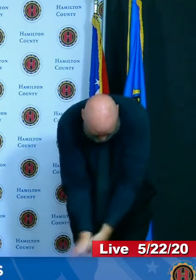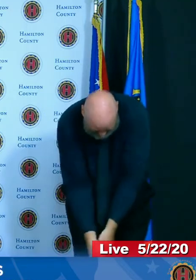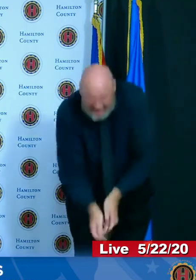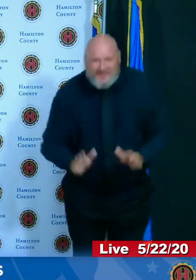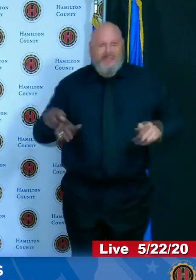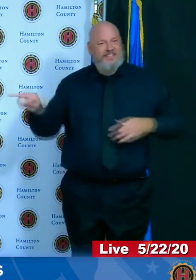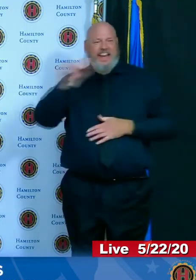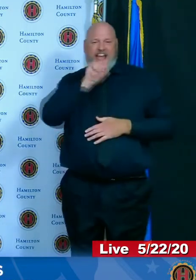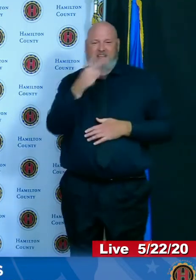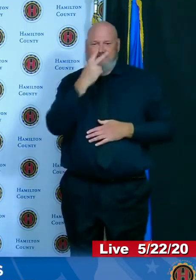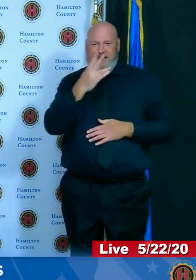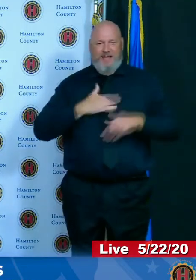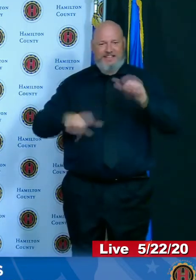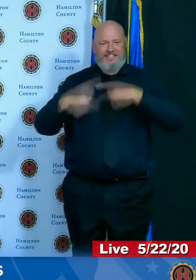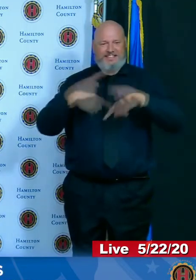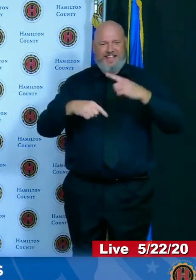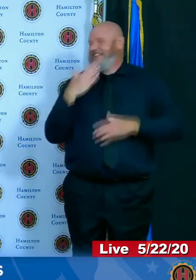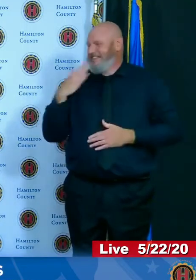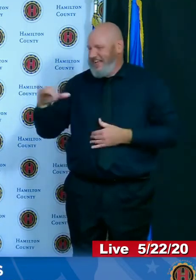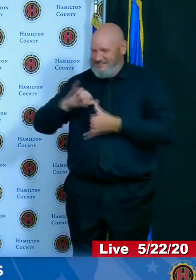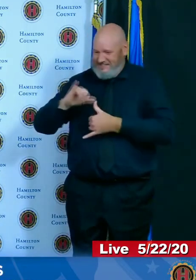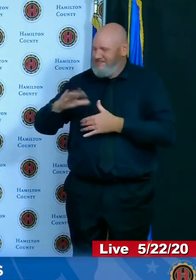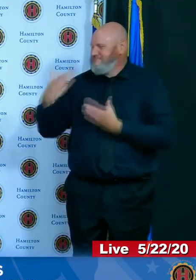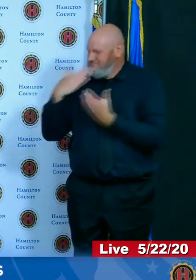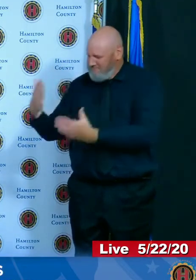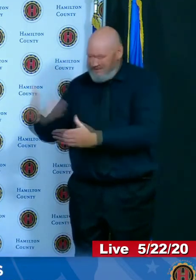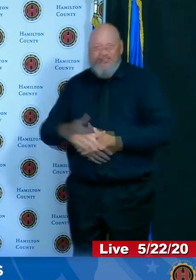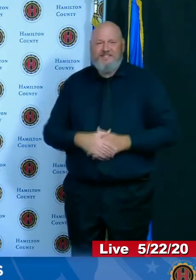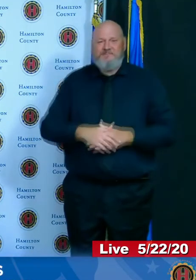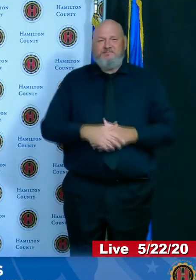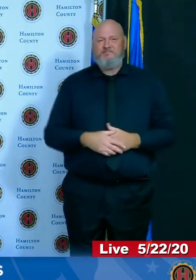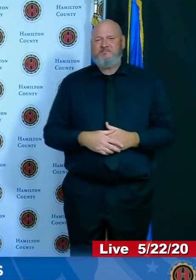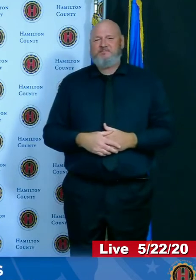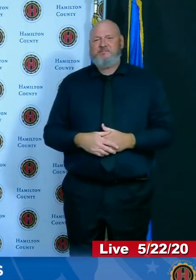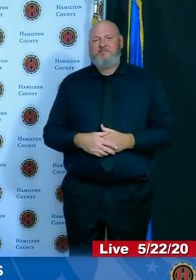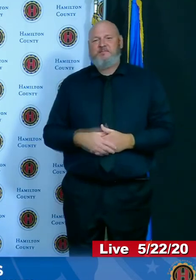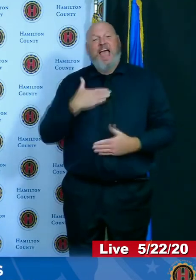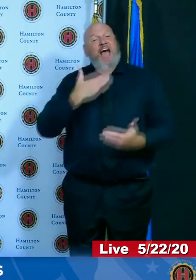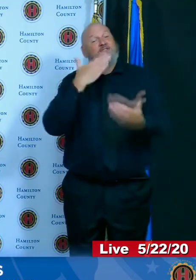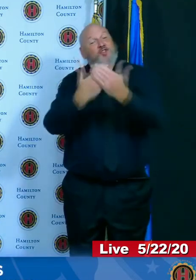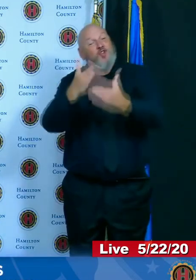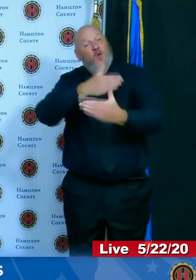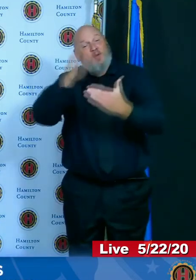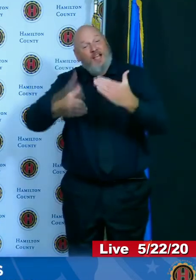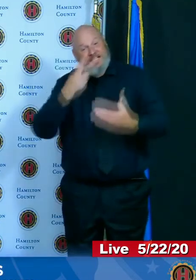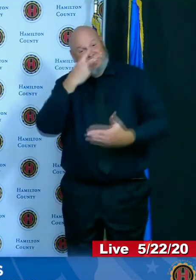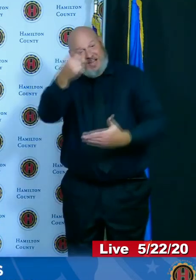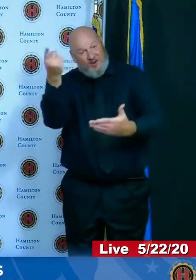yes no I love it all right everybody have a good weekend thank you